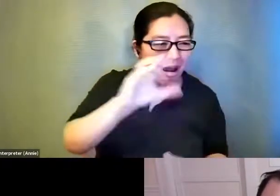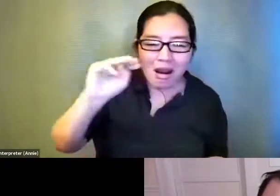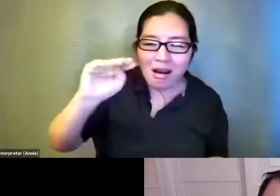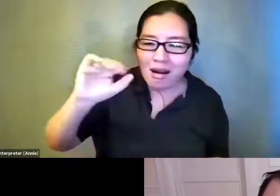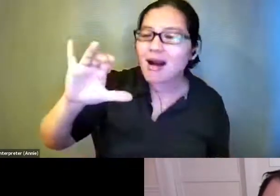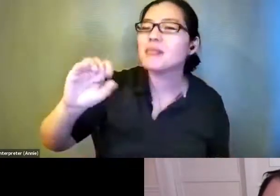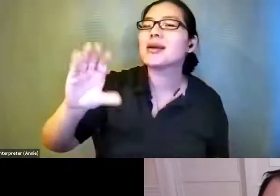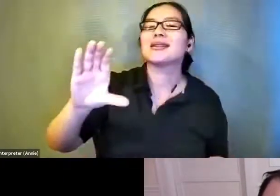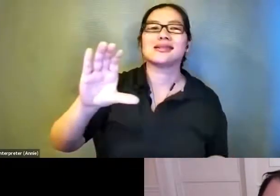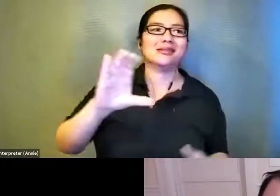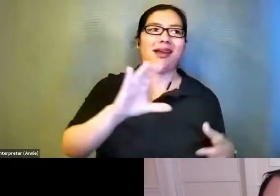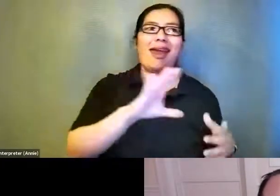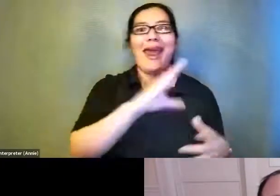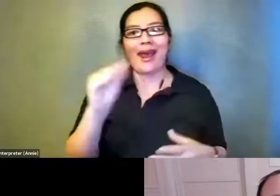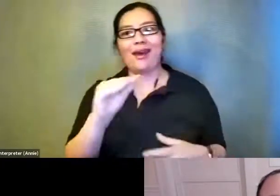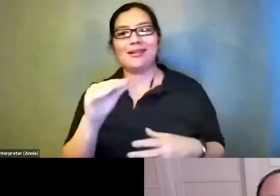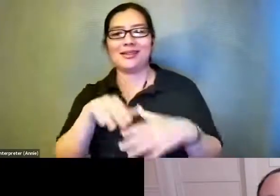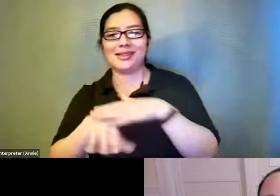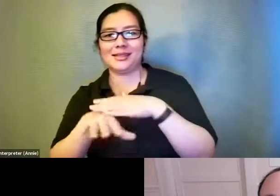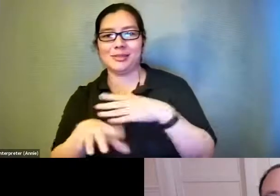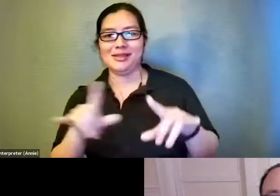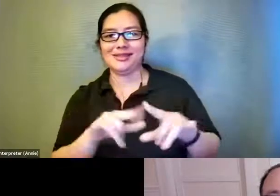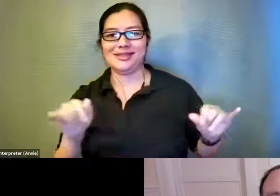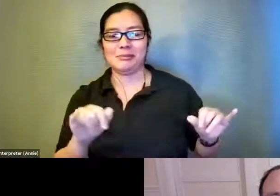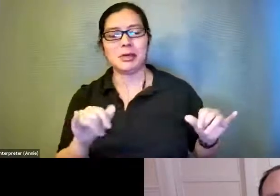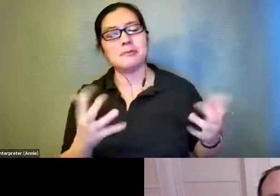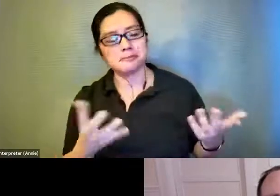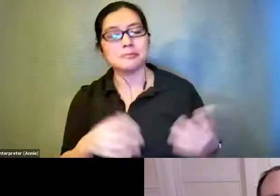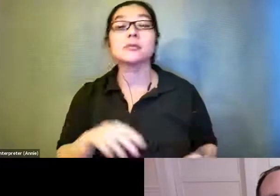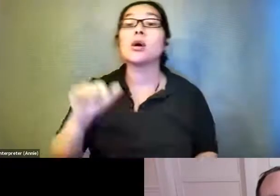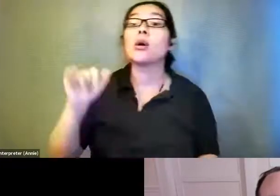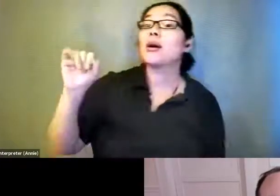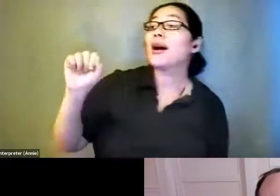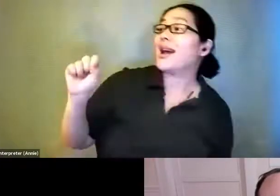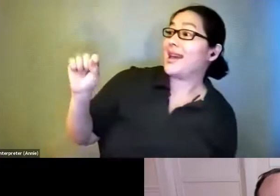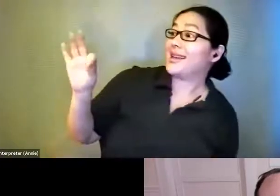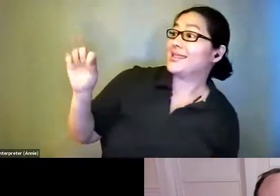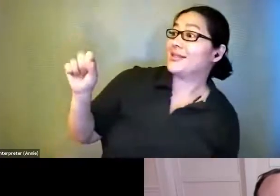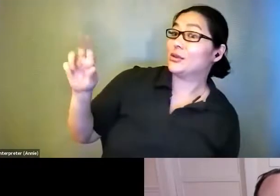accessibility. San Francisco State had an internal grant. Ting and I